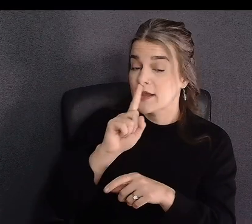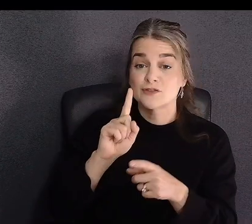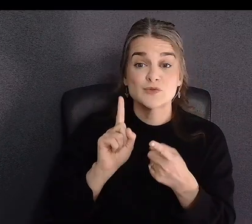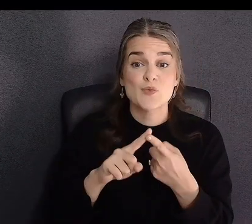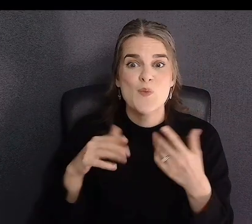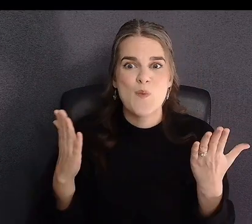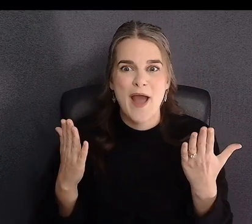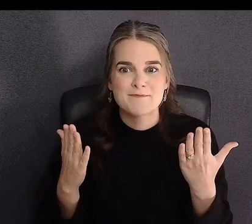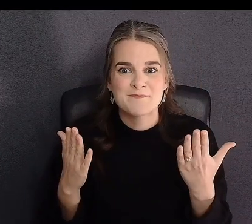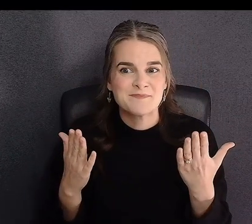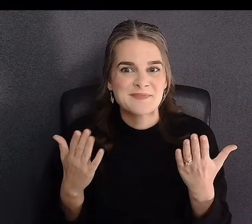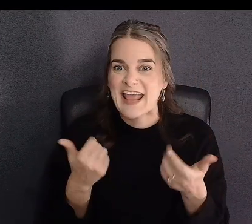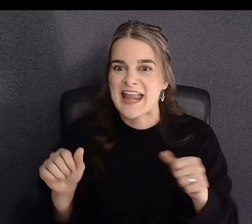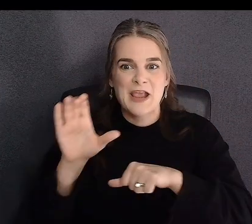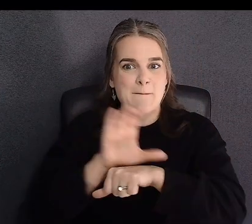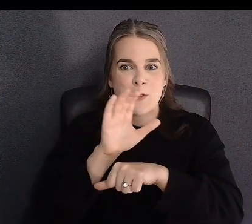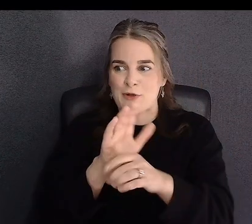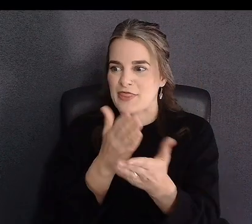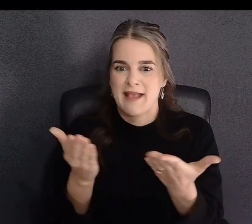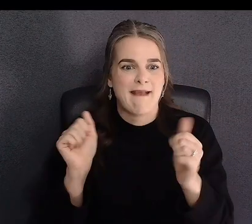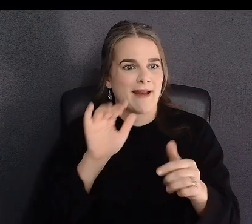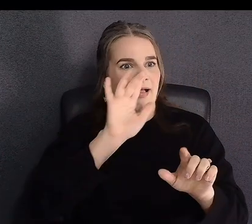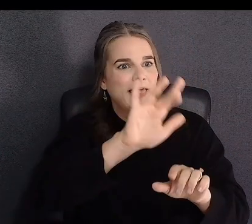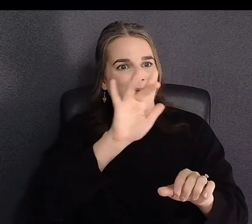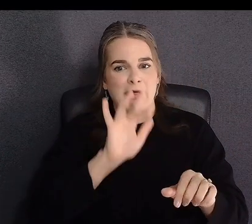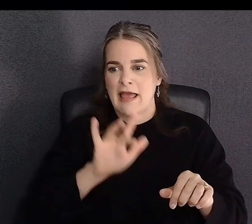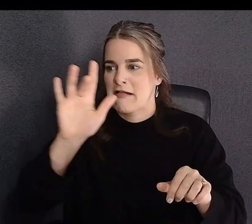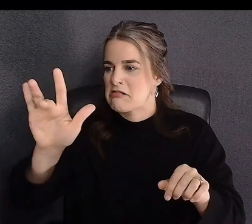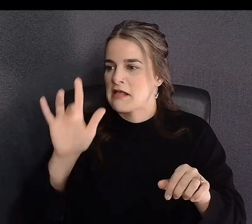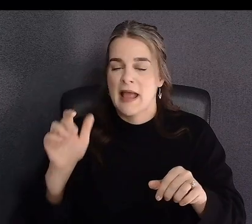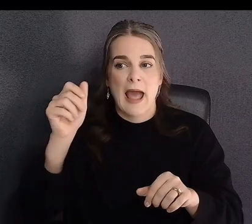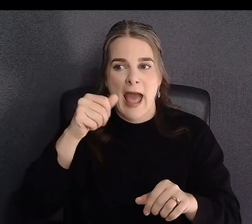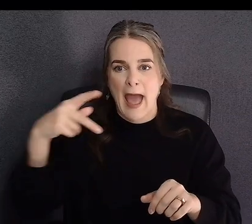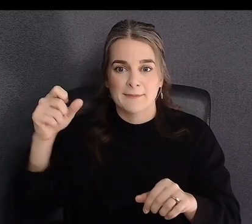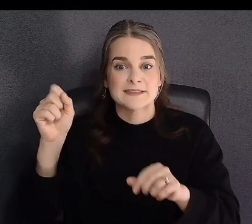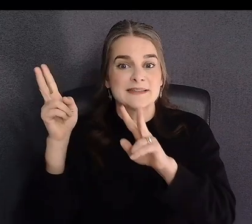to click on anything that you would on a computer. You can have apps downloaded.